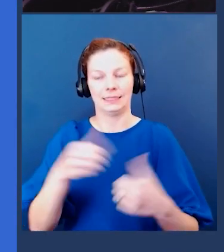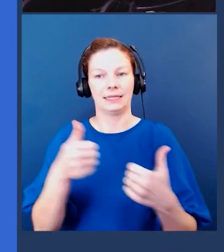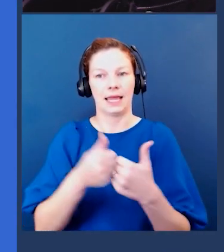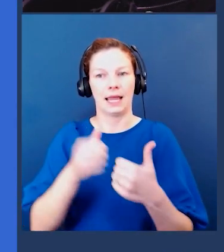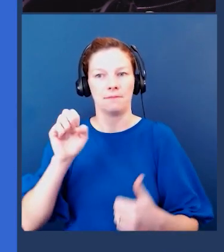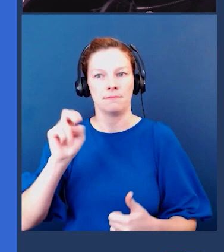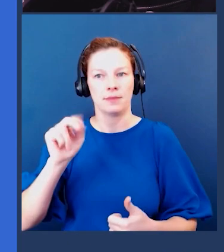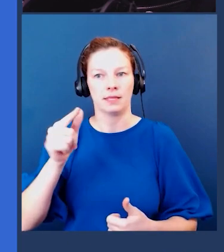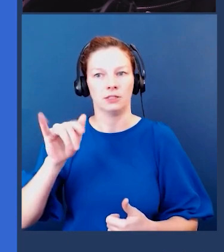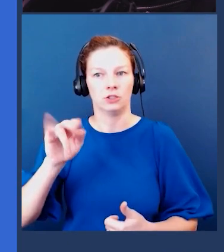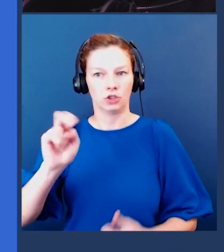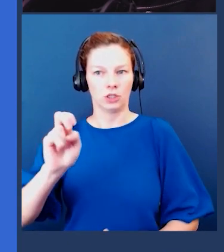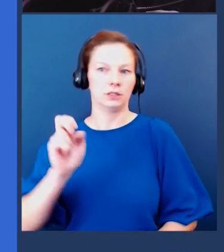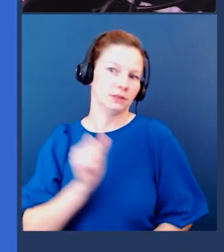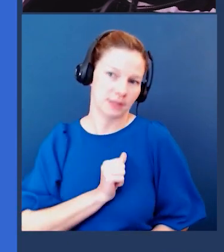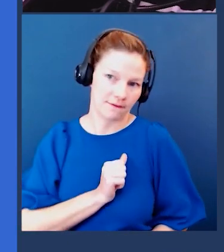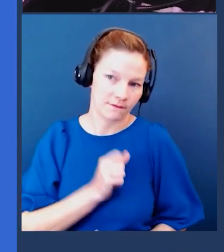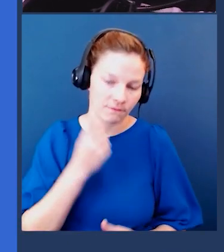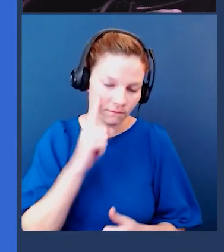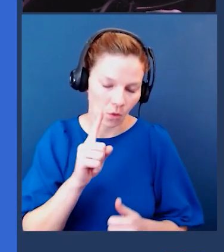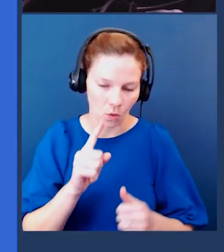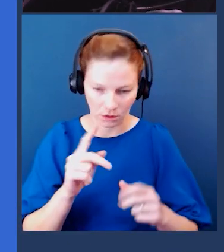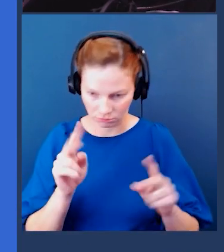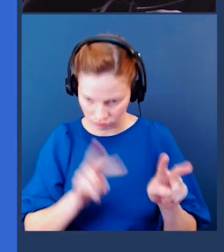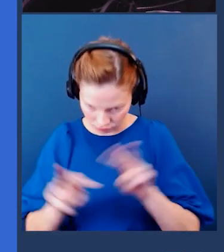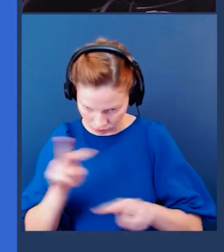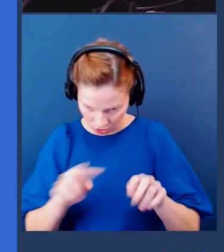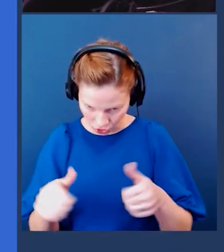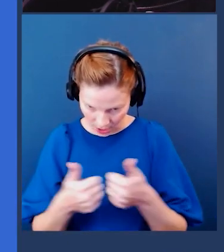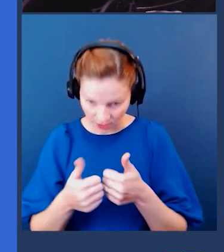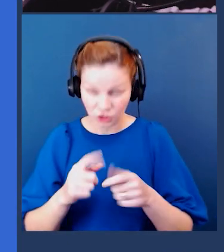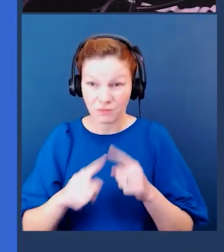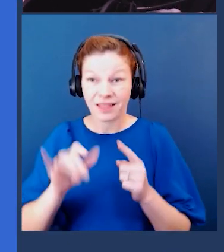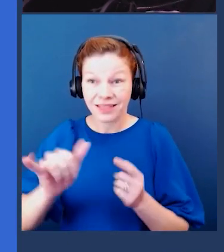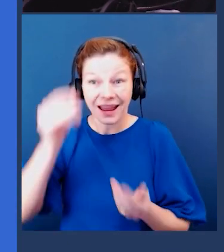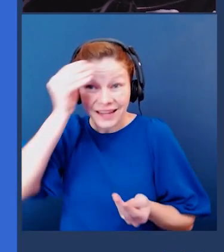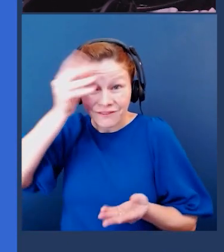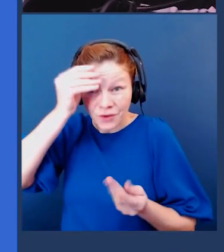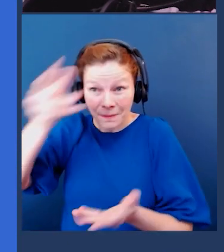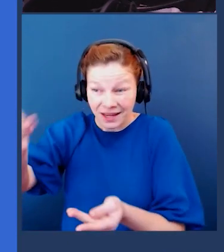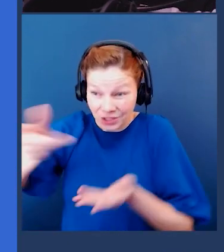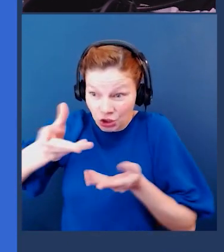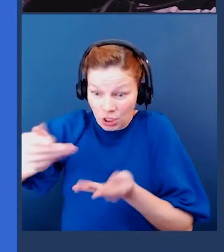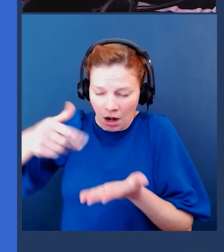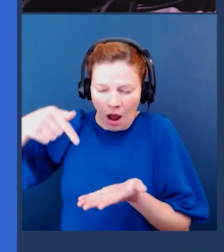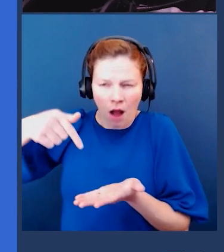you know, this challenge, but it is extremely powerful and again, very limited code.